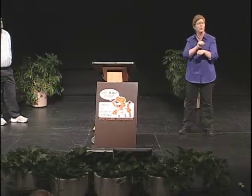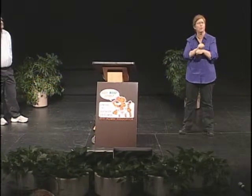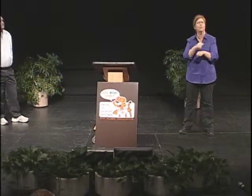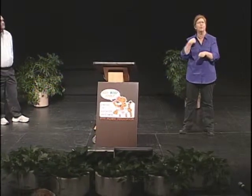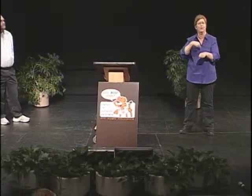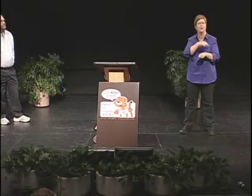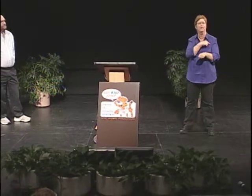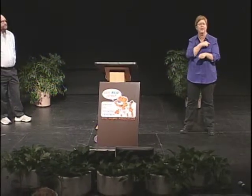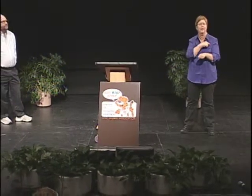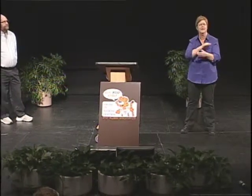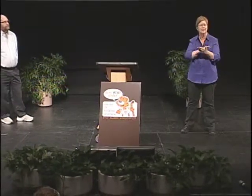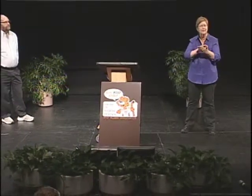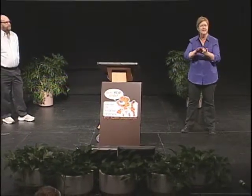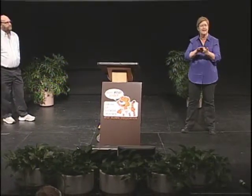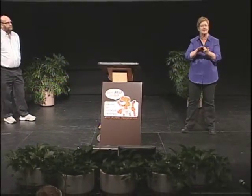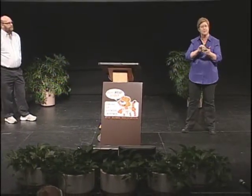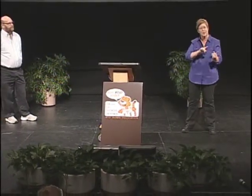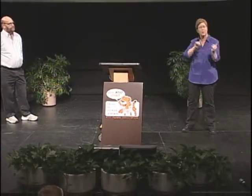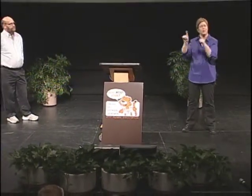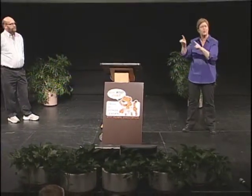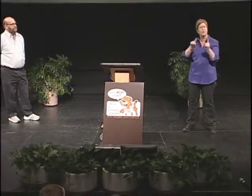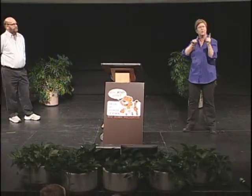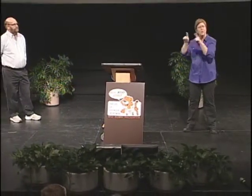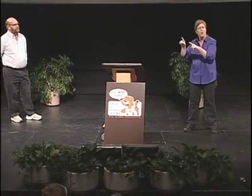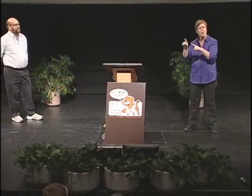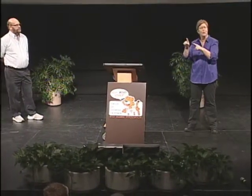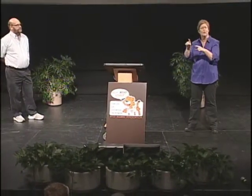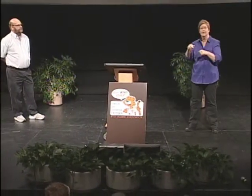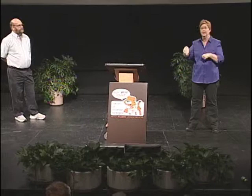is helping us, giving us some support.